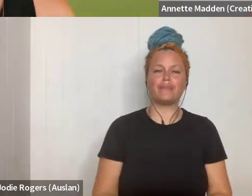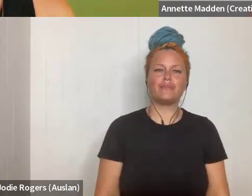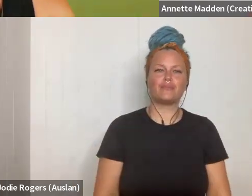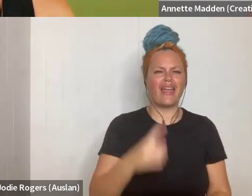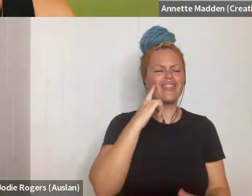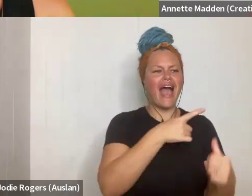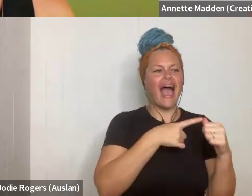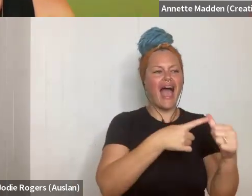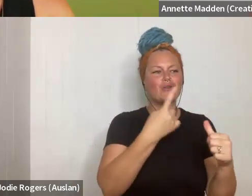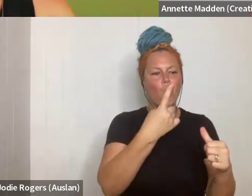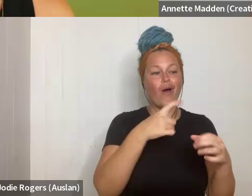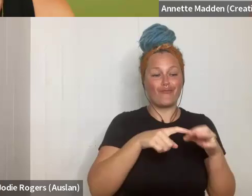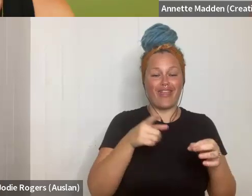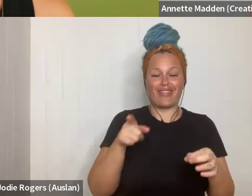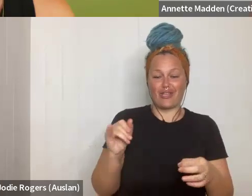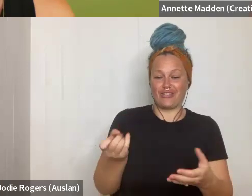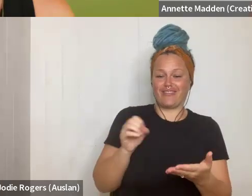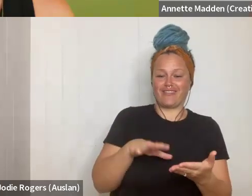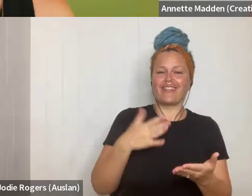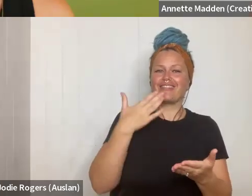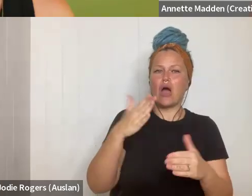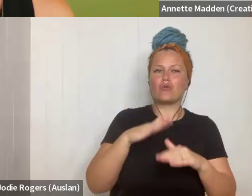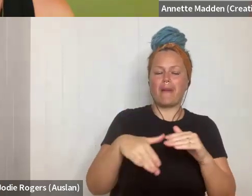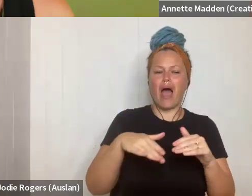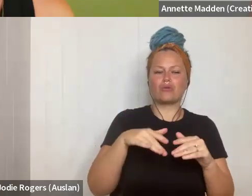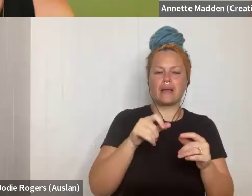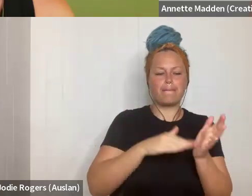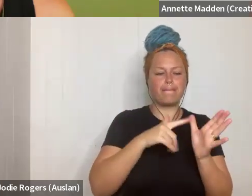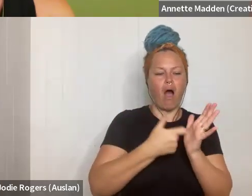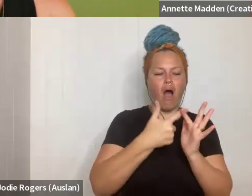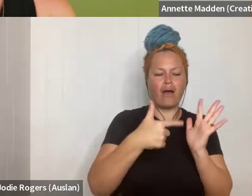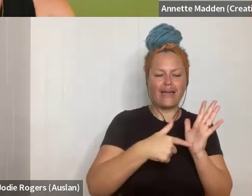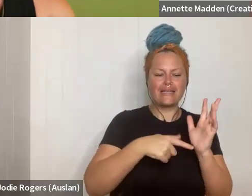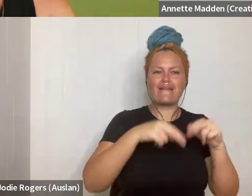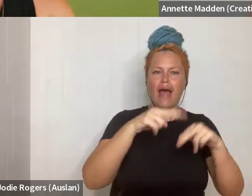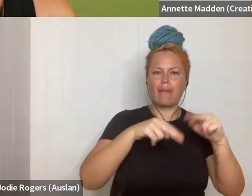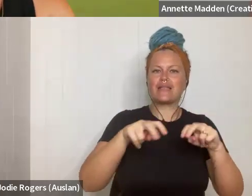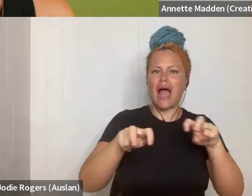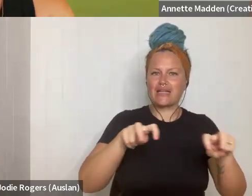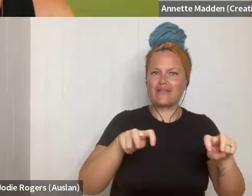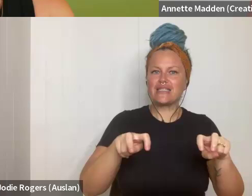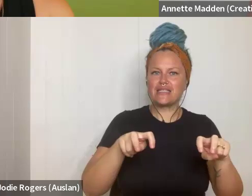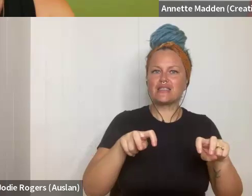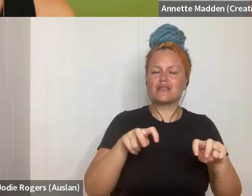or engagement with use, so they are going to have really different parameters, really different outcomes and ambitions. And that full